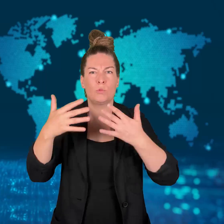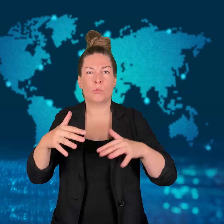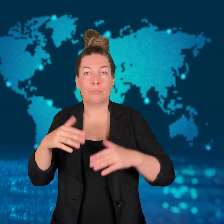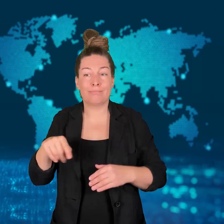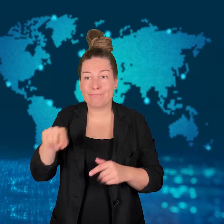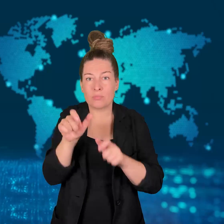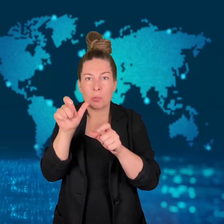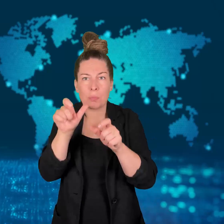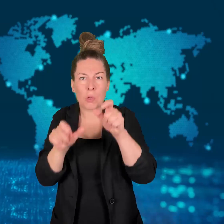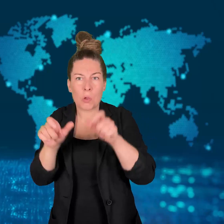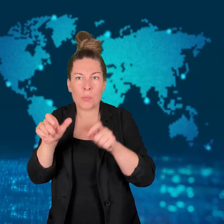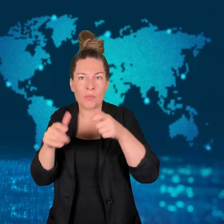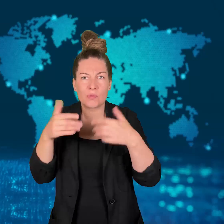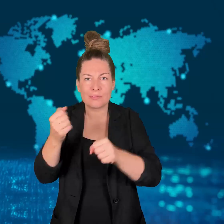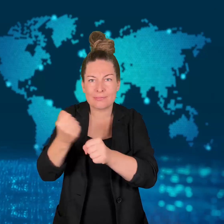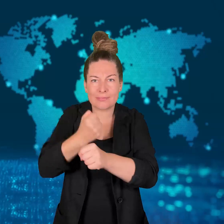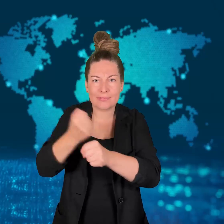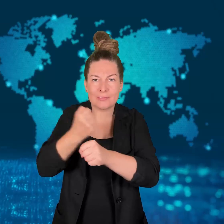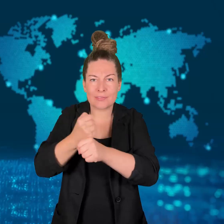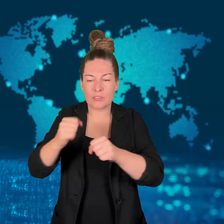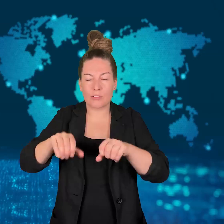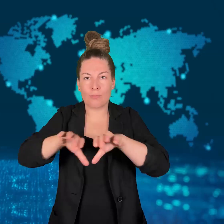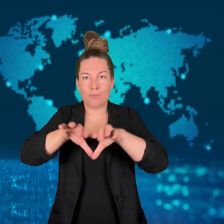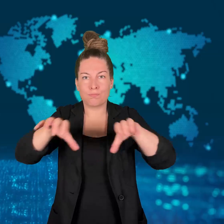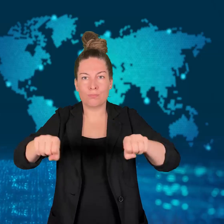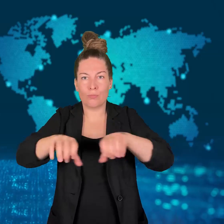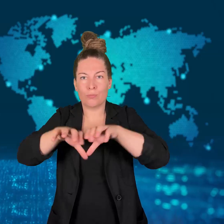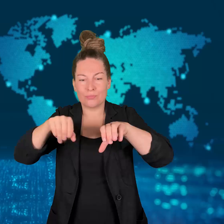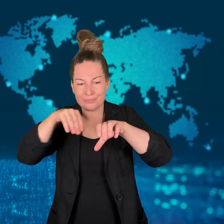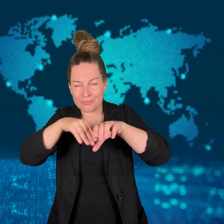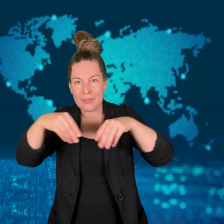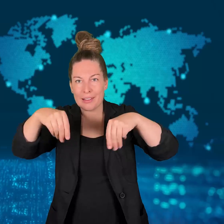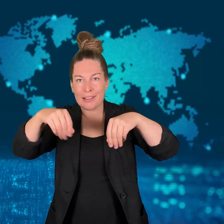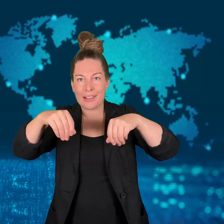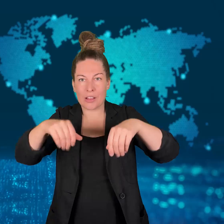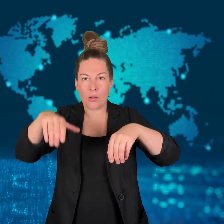guard against possible floods.